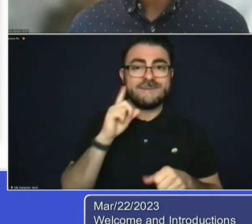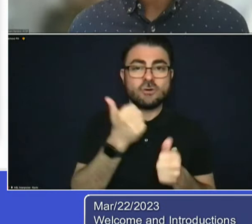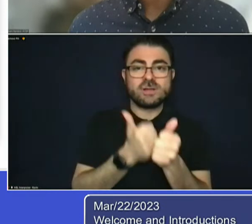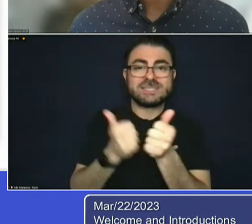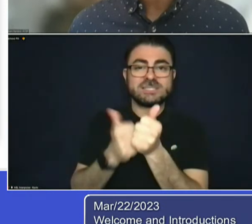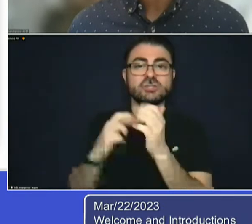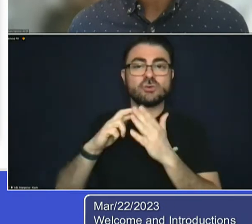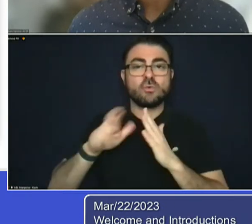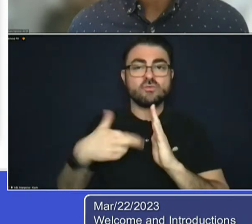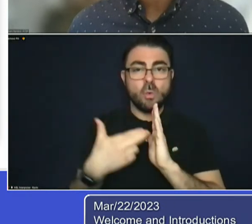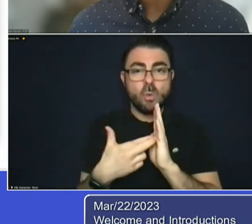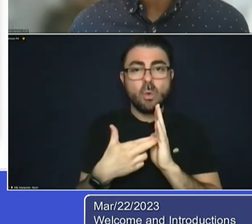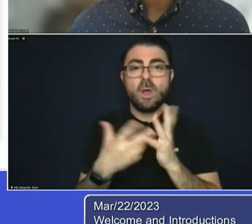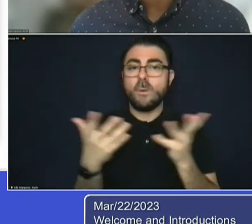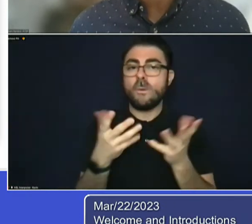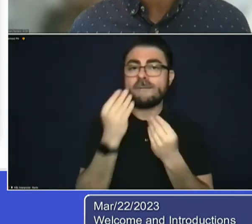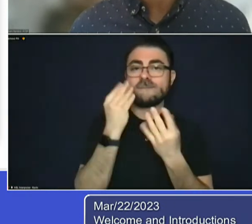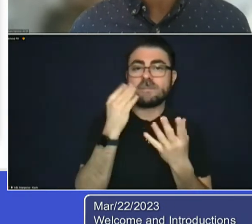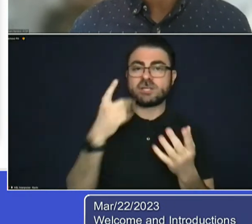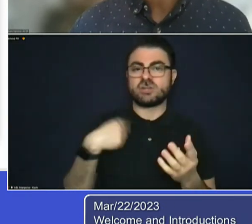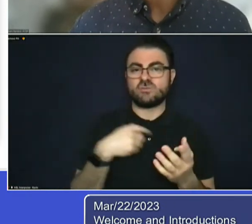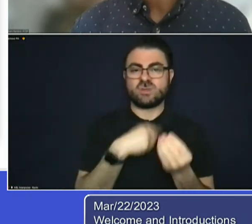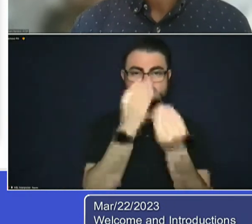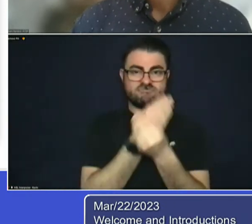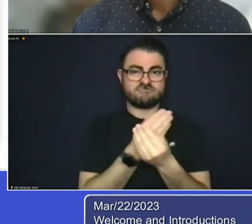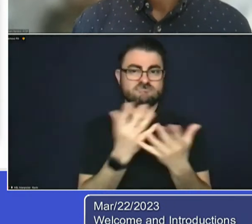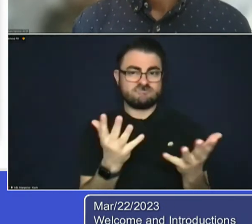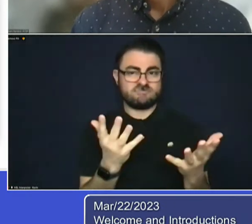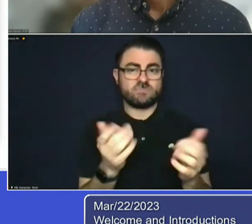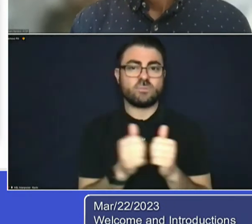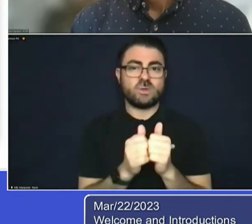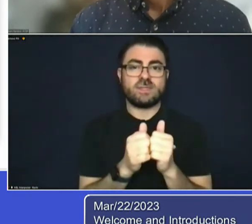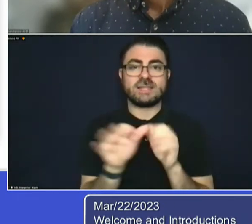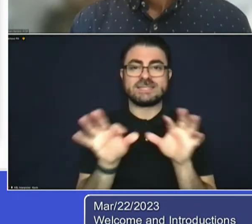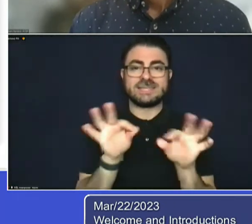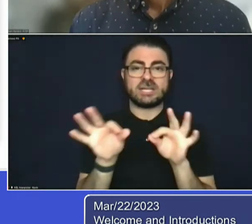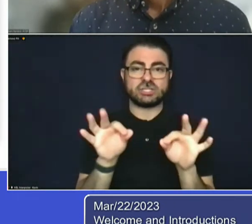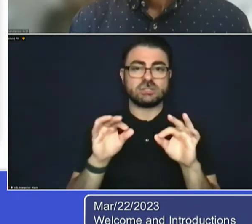ELIGIBILITY FOR ROLLS AND ANY INFORMATION THAT WE MAY SHARE ON